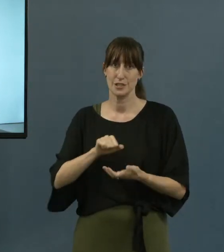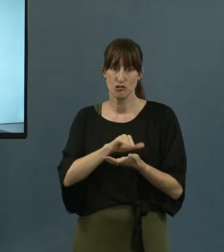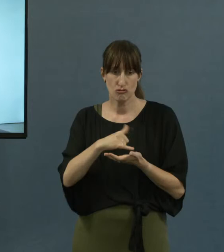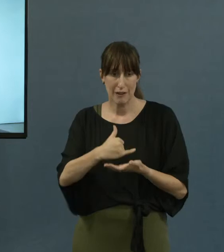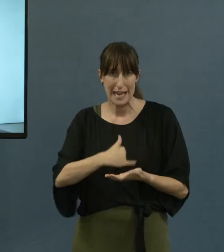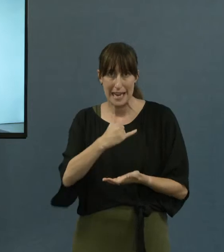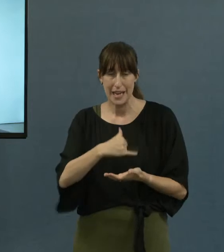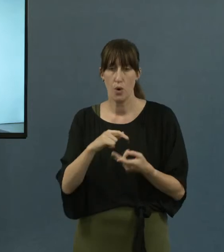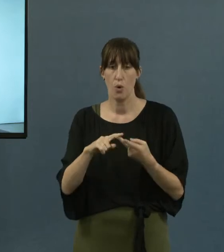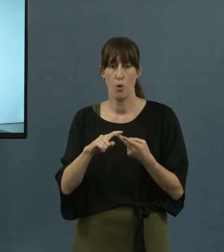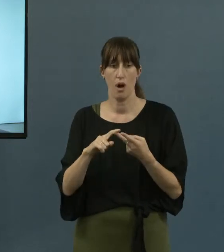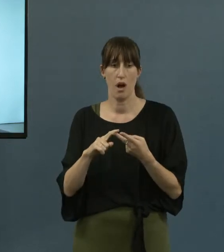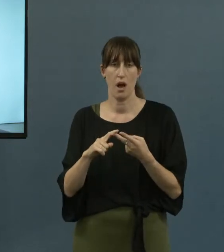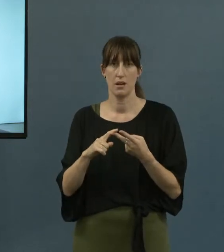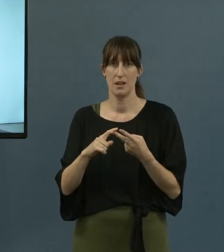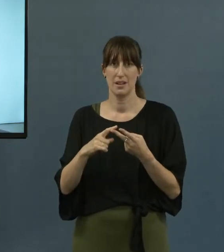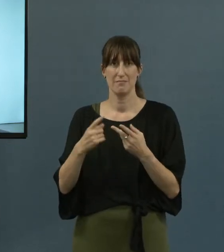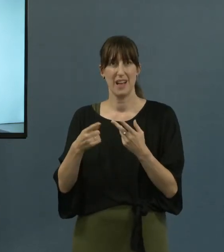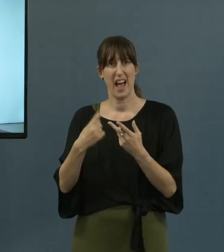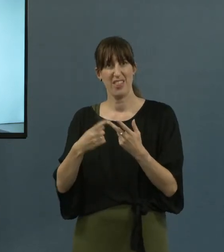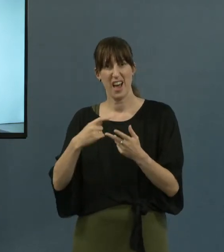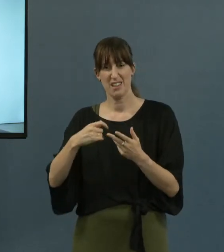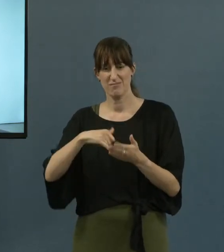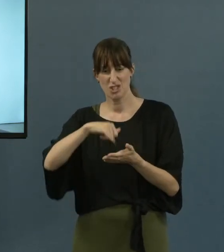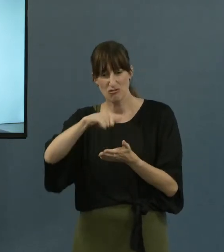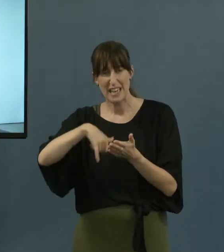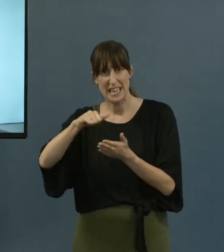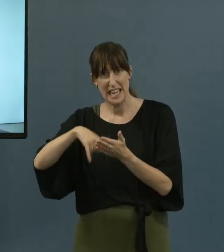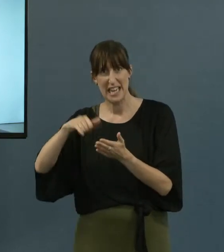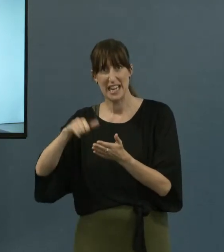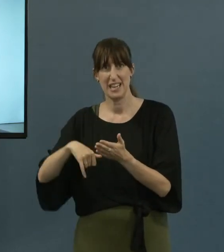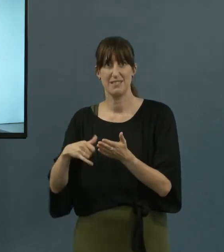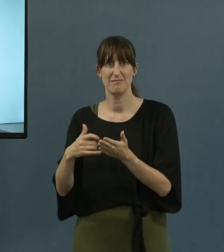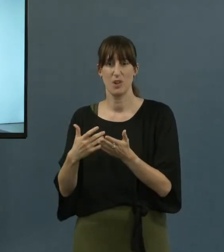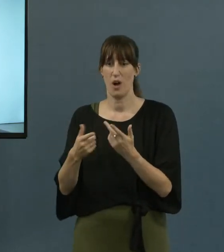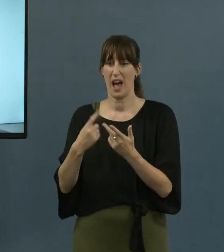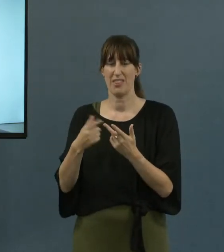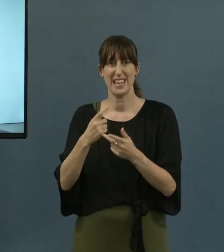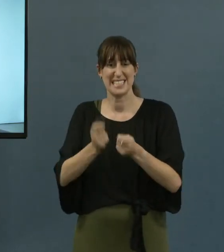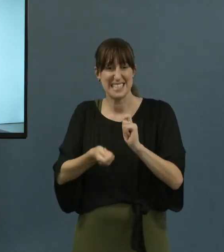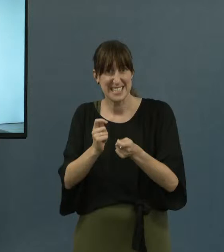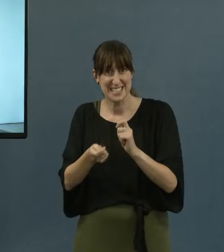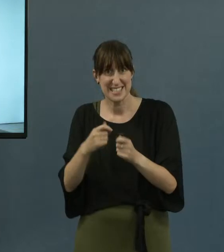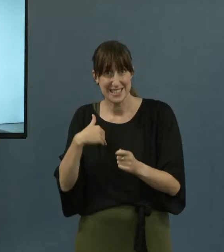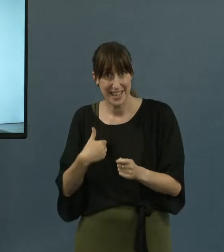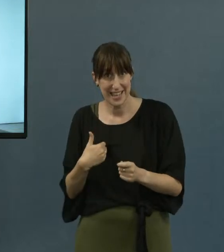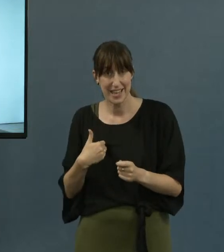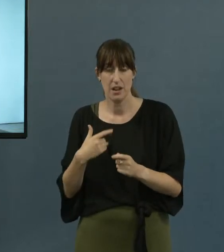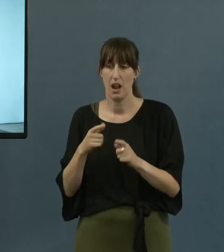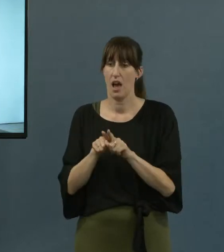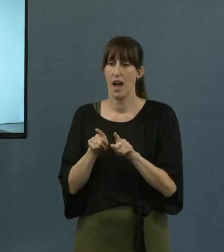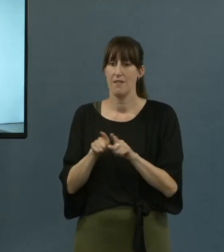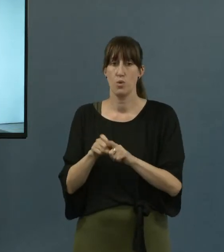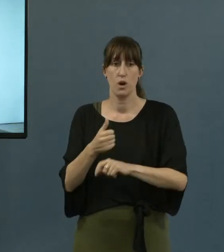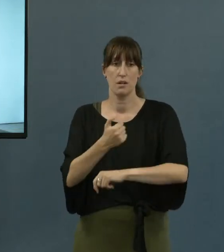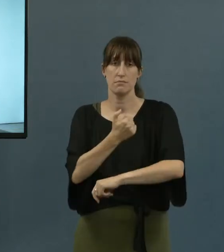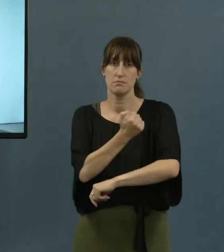or a cervical smear to get in touch. If you have a long-term condition such as heart failure